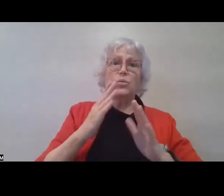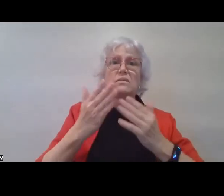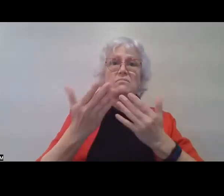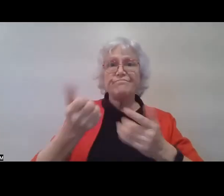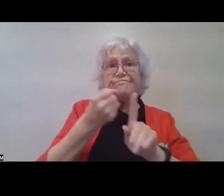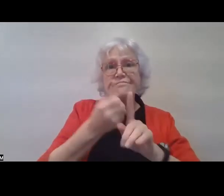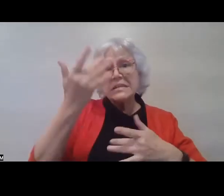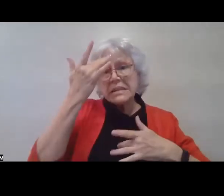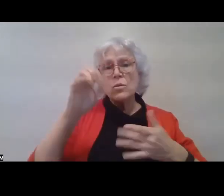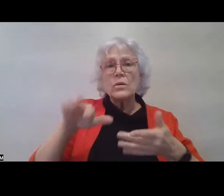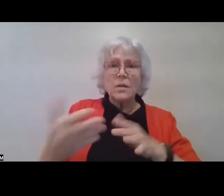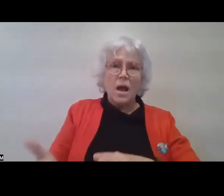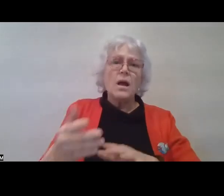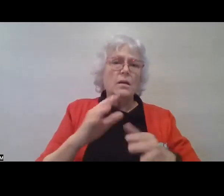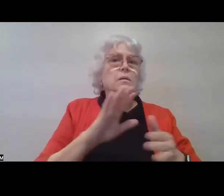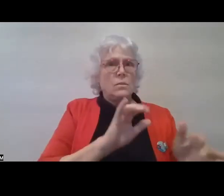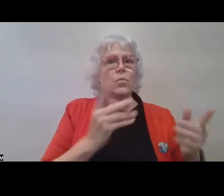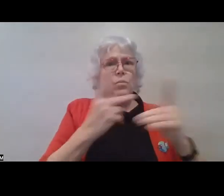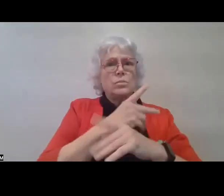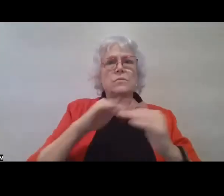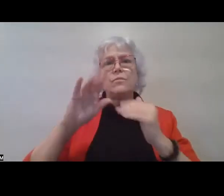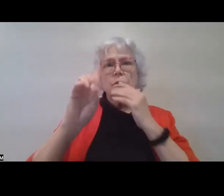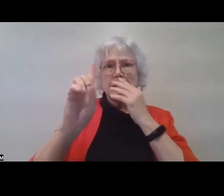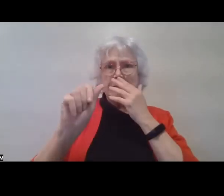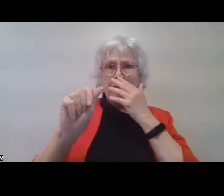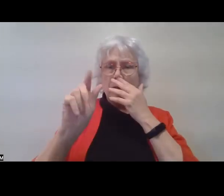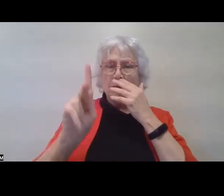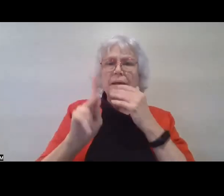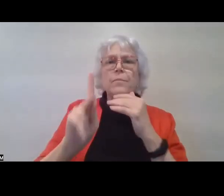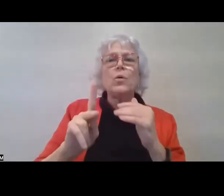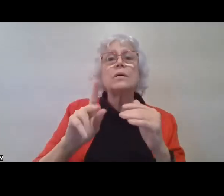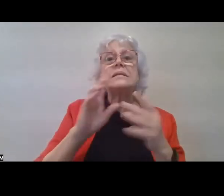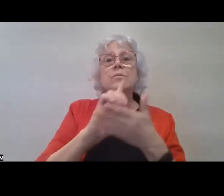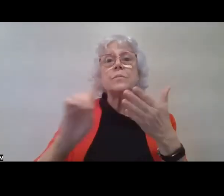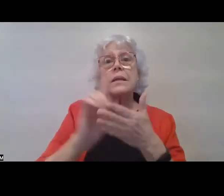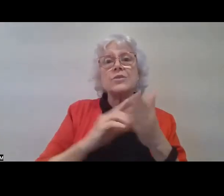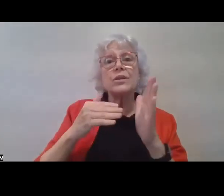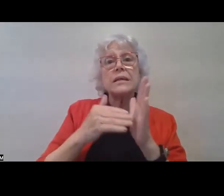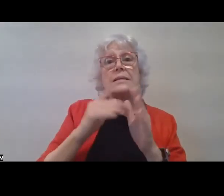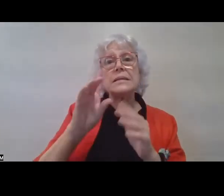systematic discrimination of disabled people in climate matters is also